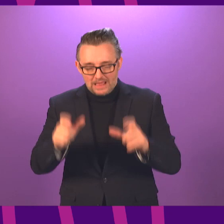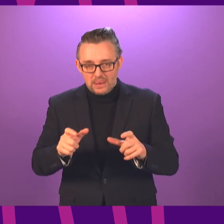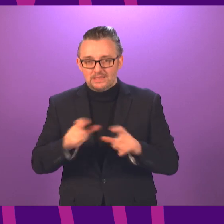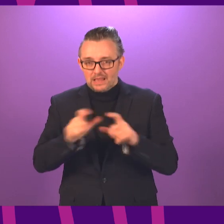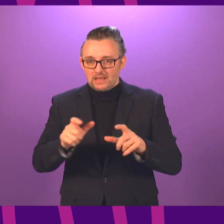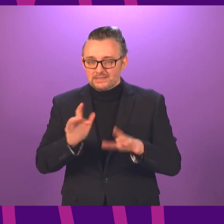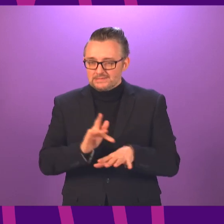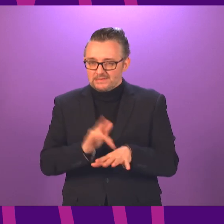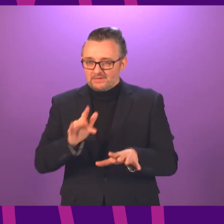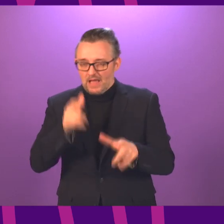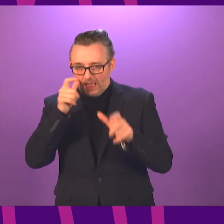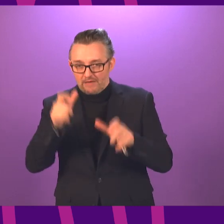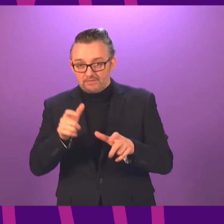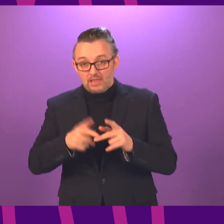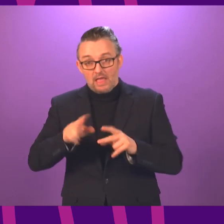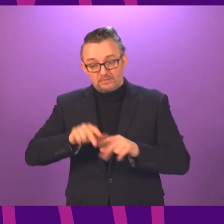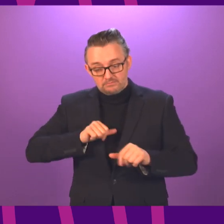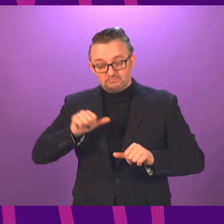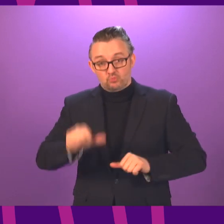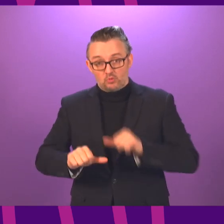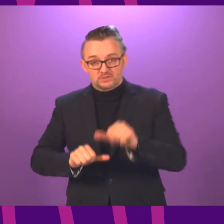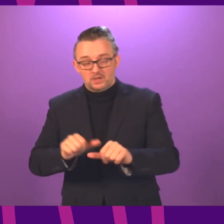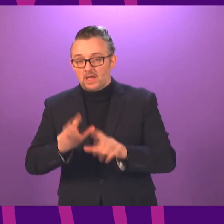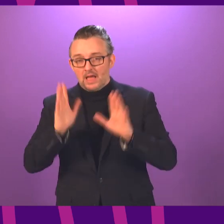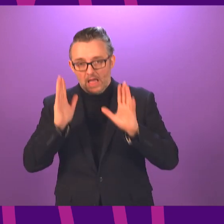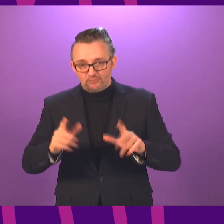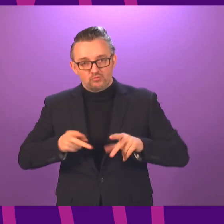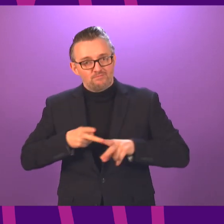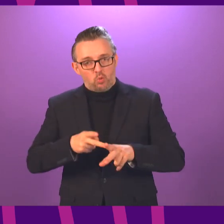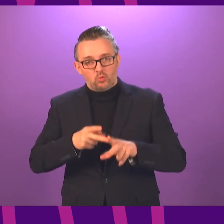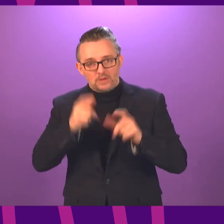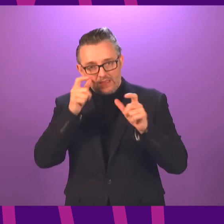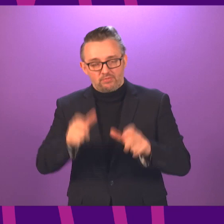to sustain our progress, we will need to exercise care and caution. If we are to minimise the